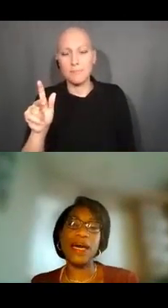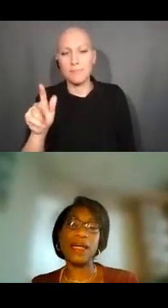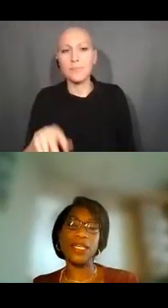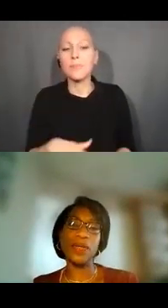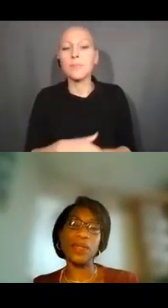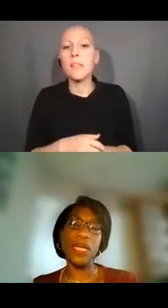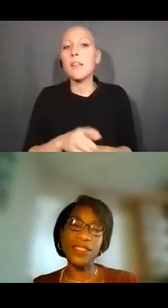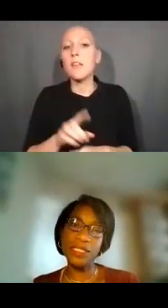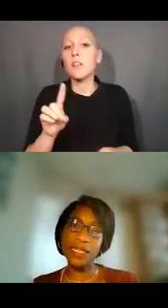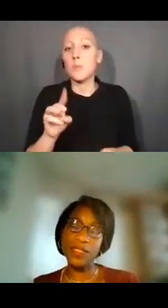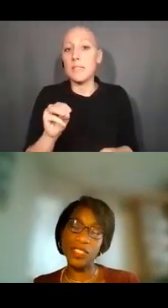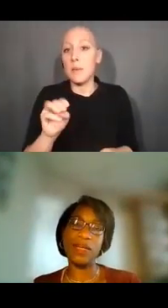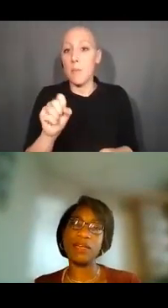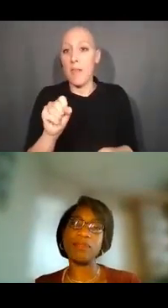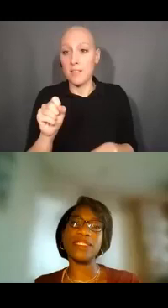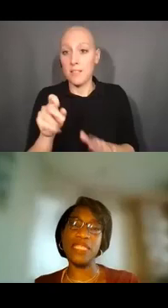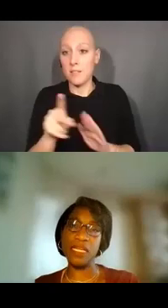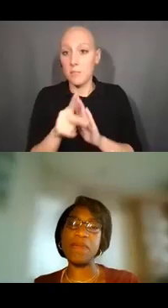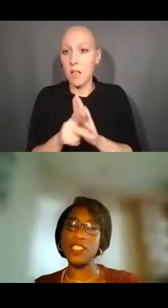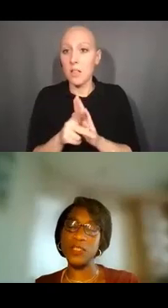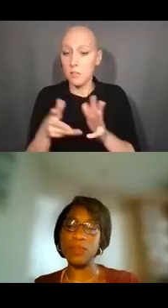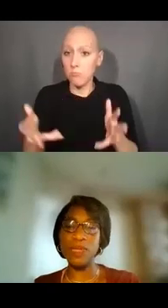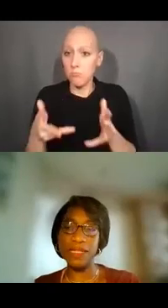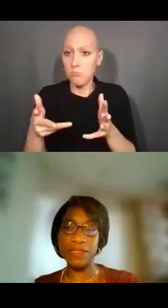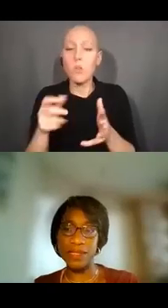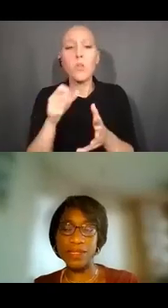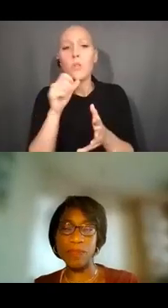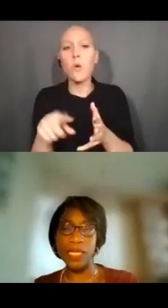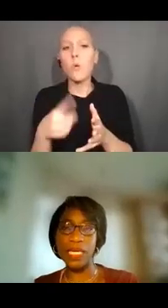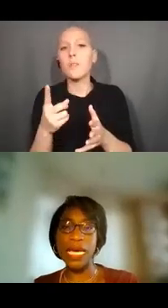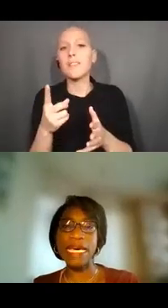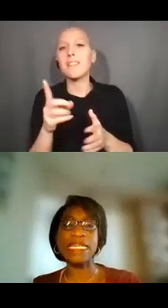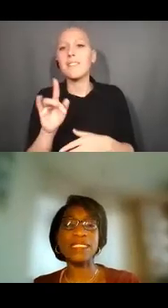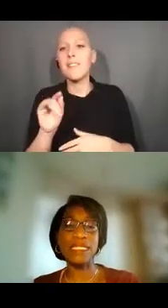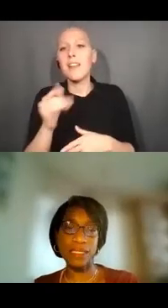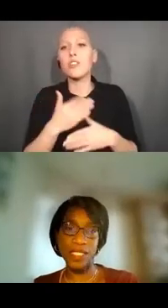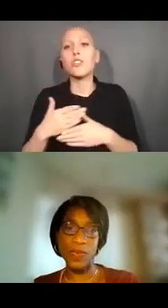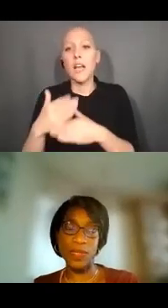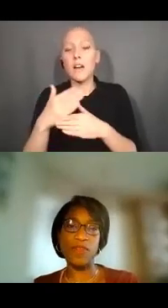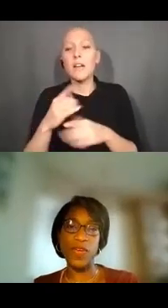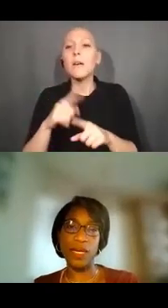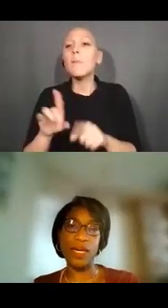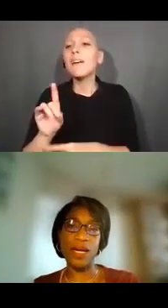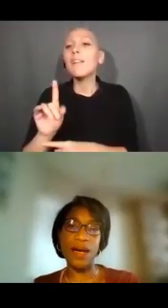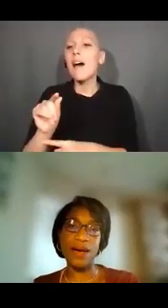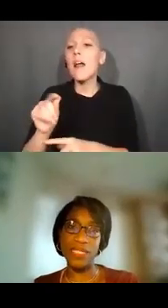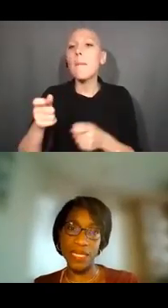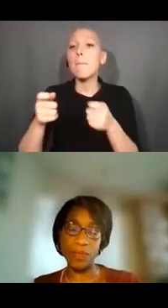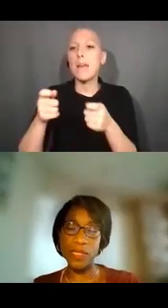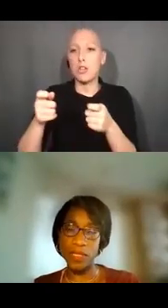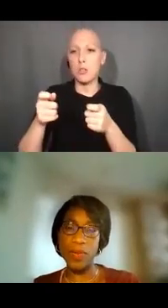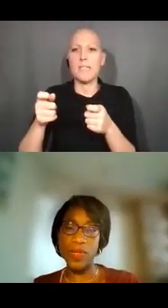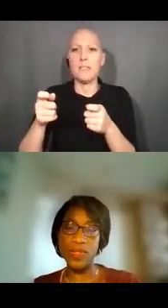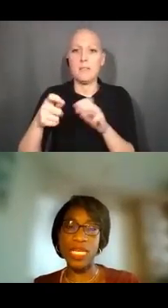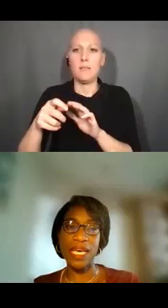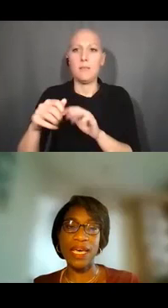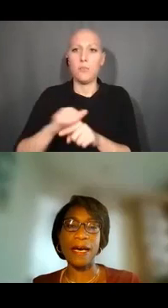that not just data sharing, but data management practices be consistent with the FAIR data principles.